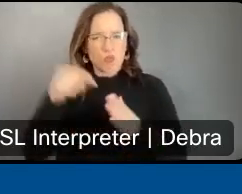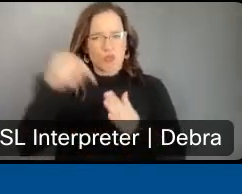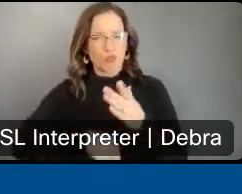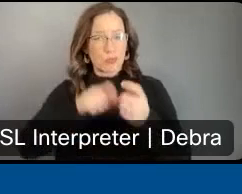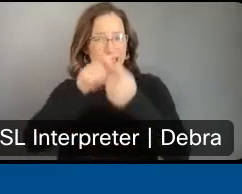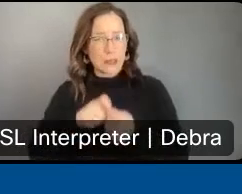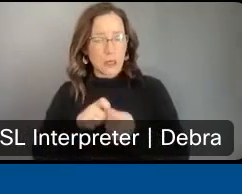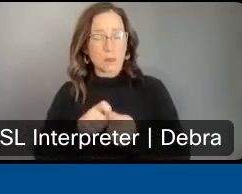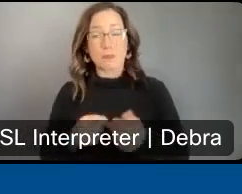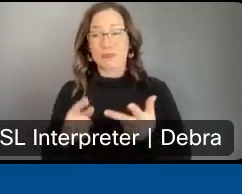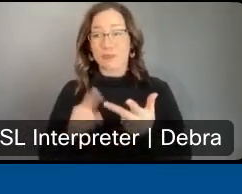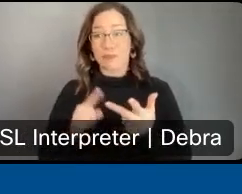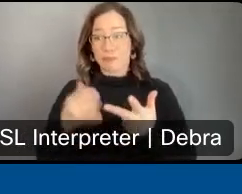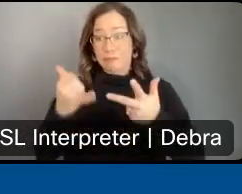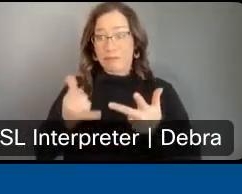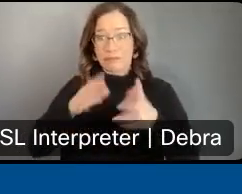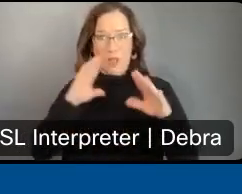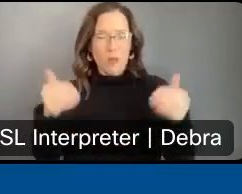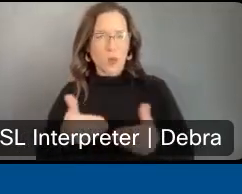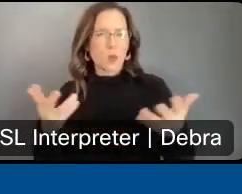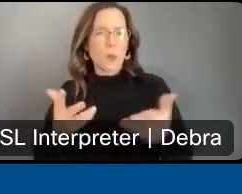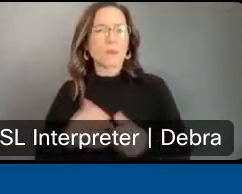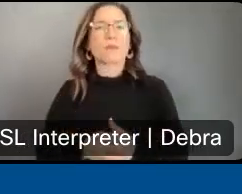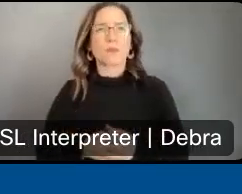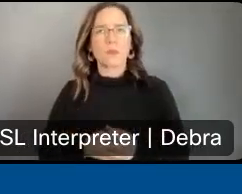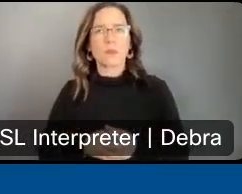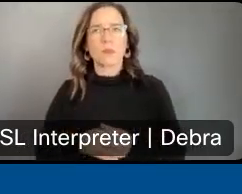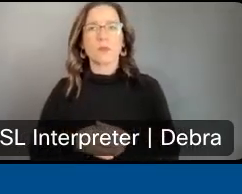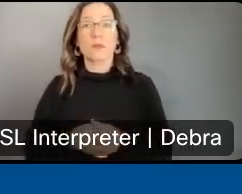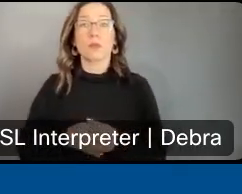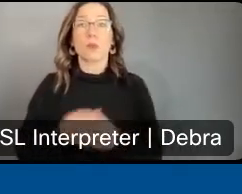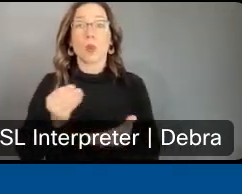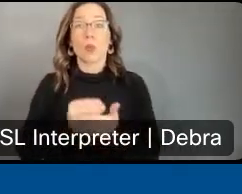Today's focus really is on how procurement officers outside the federal government